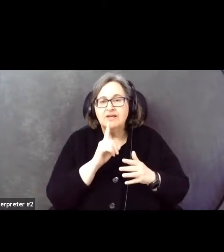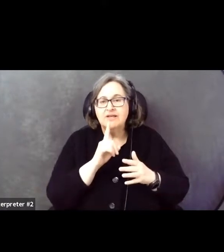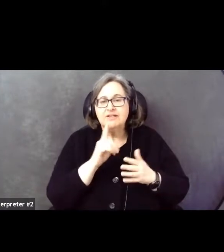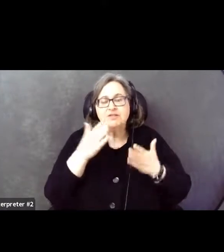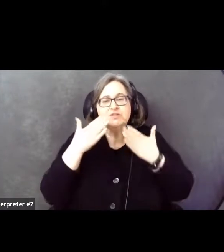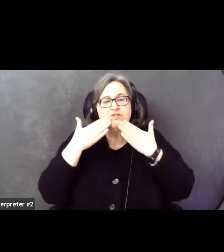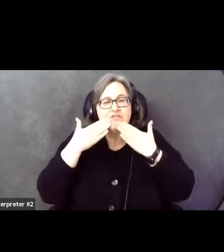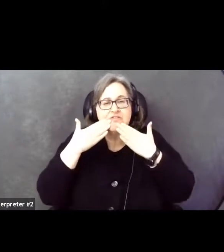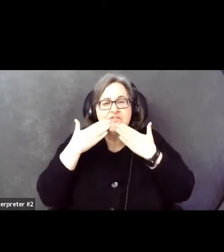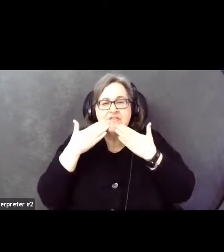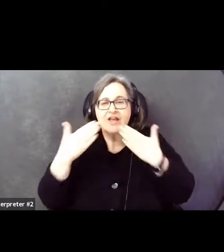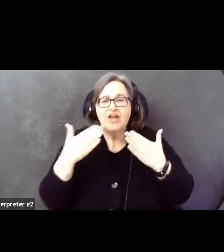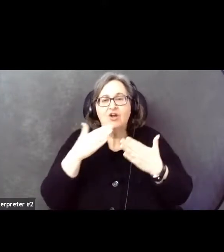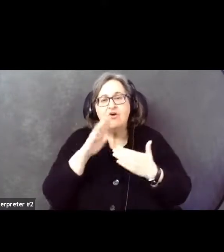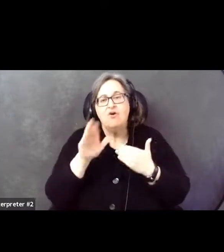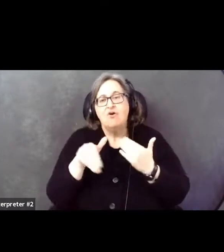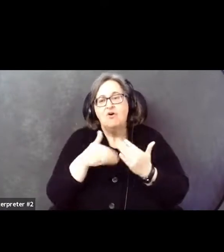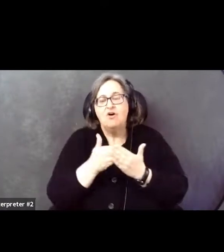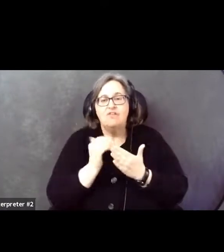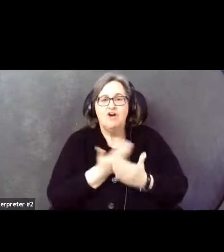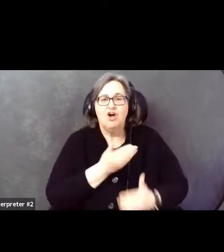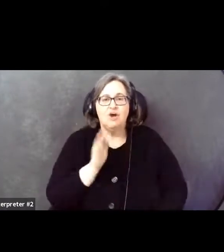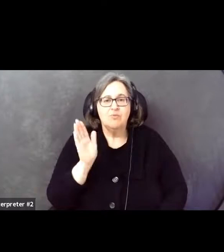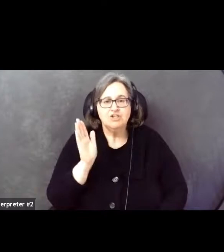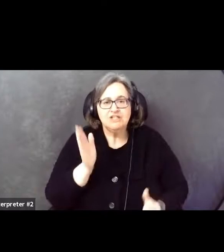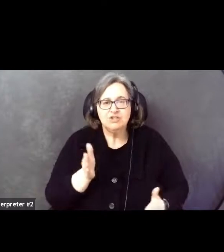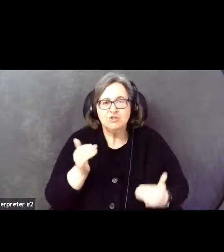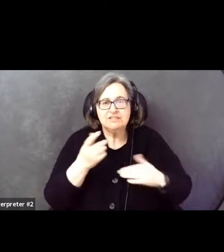thank you to all of our presenters today.